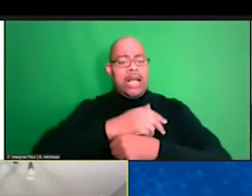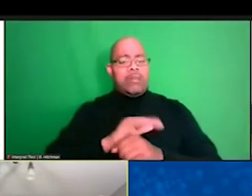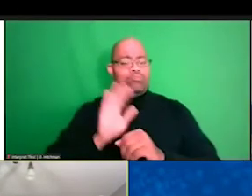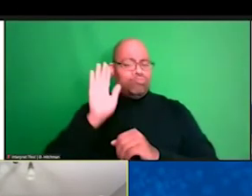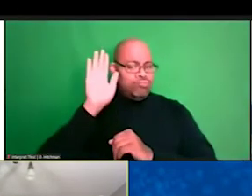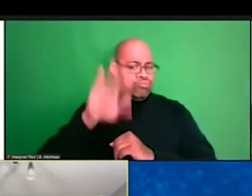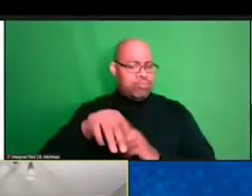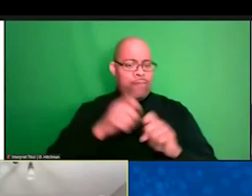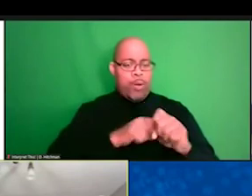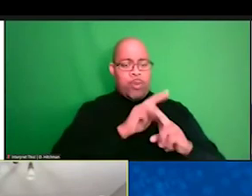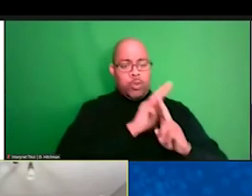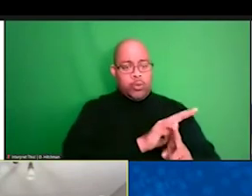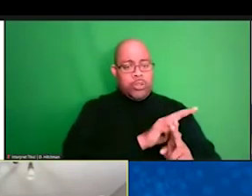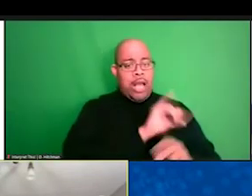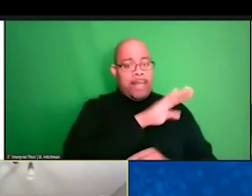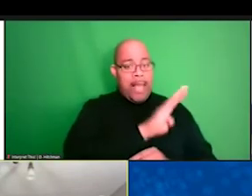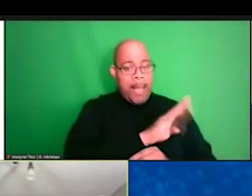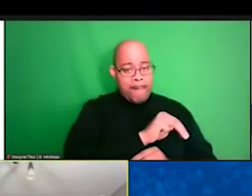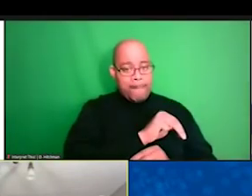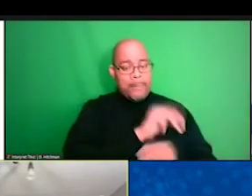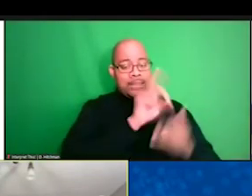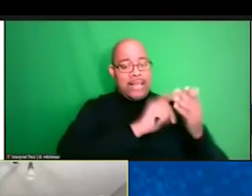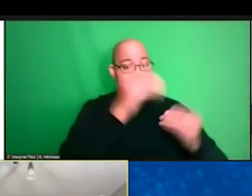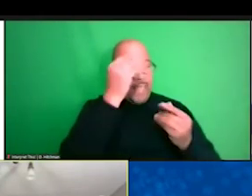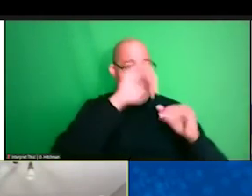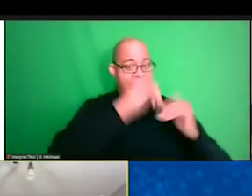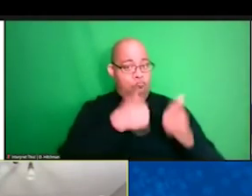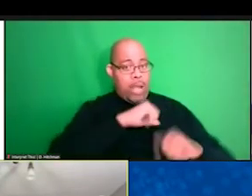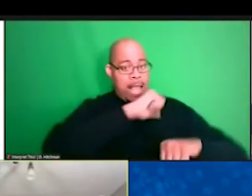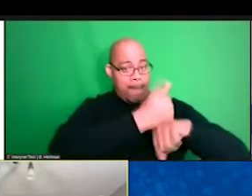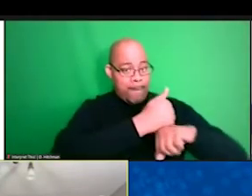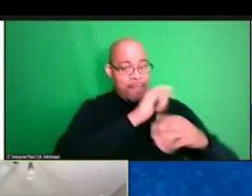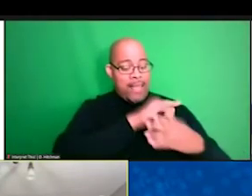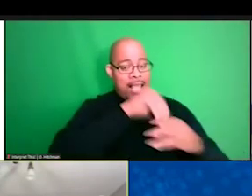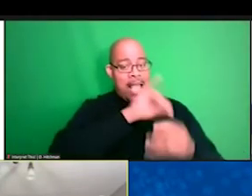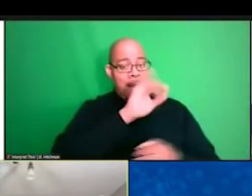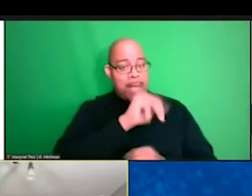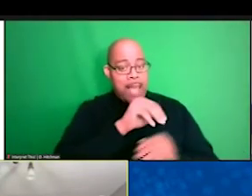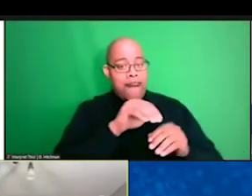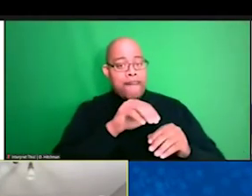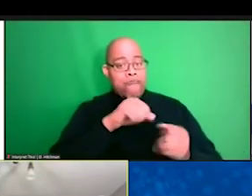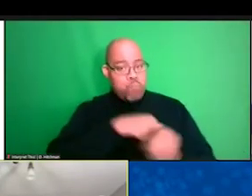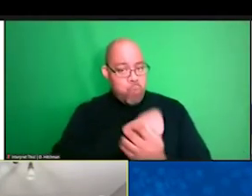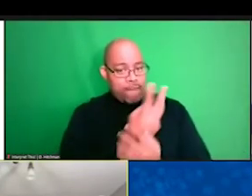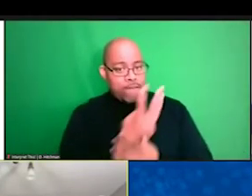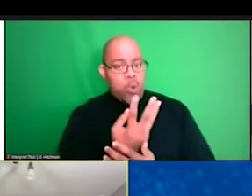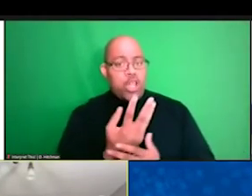using the IBM design thinking how we implement that into the IBM portfolio and share with